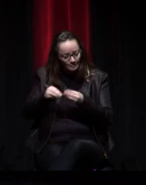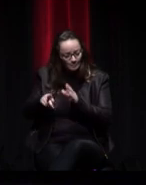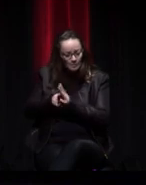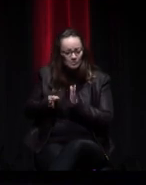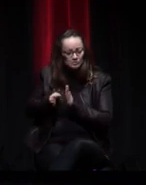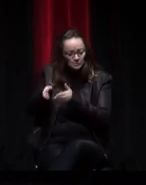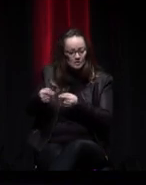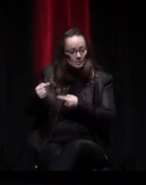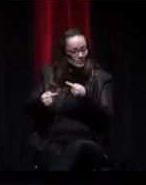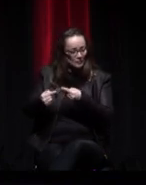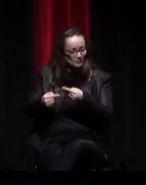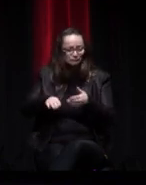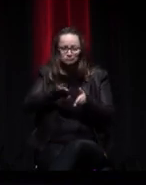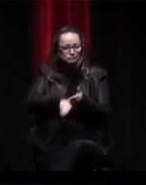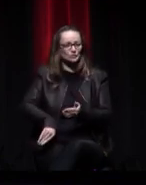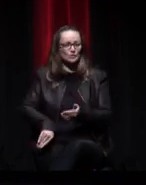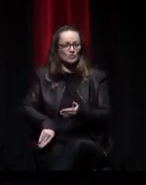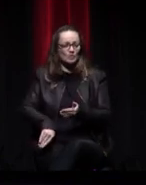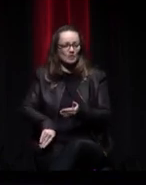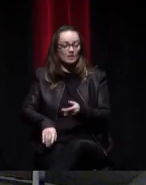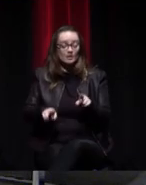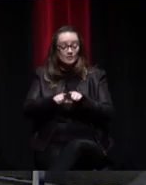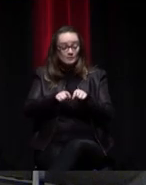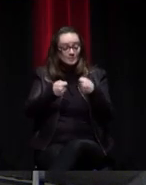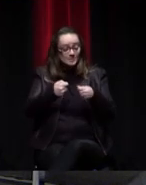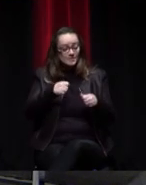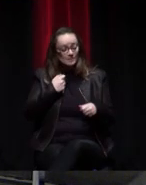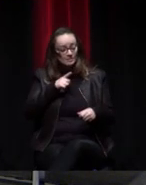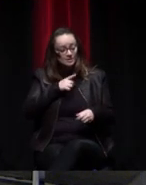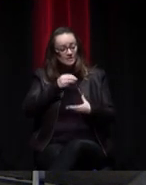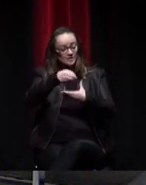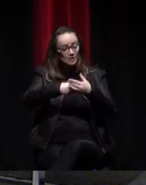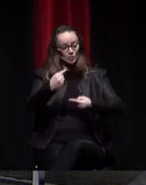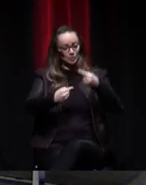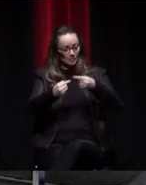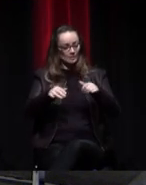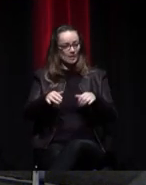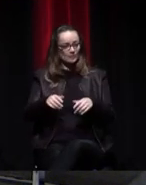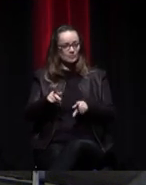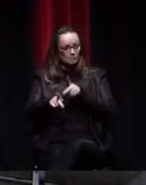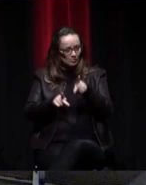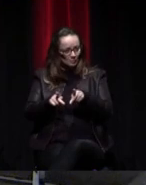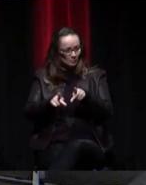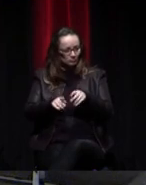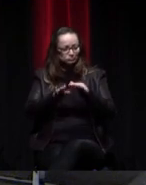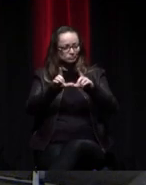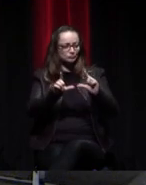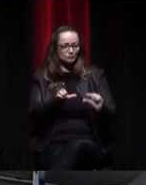and should supply the public debate. This approach is less performatic,